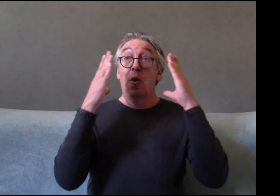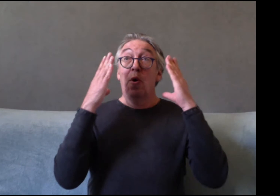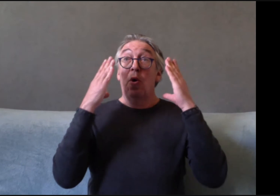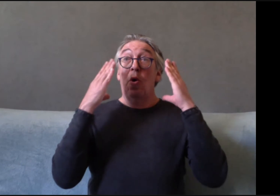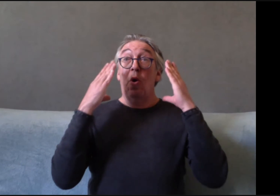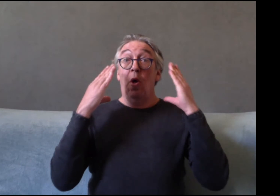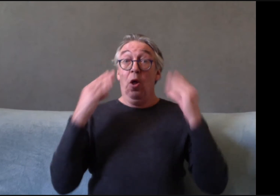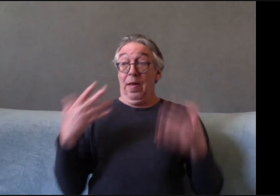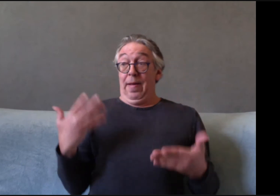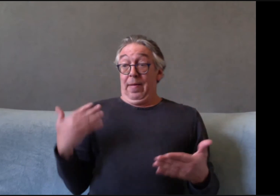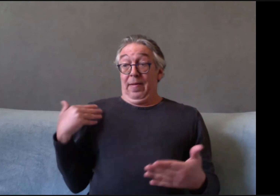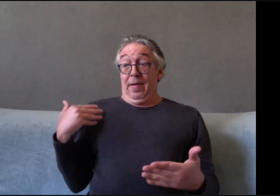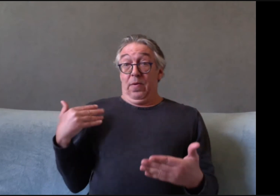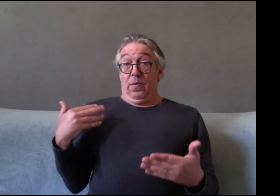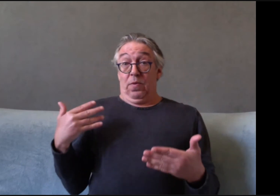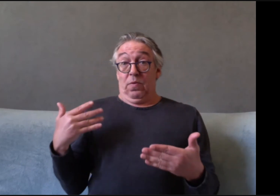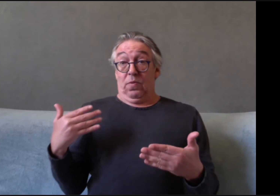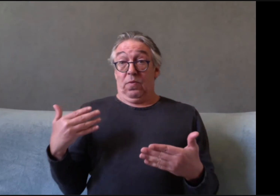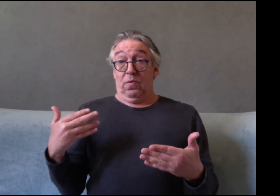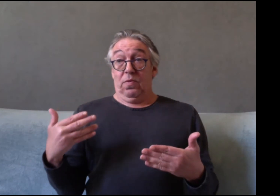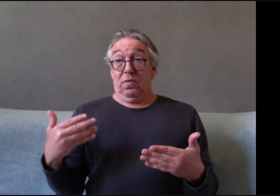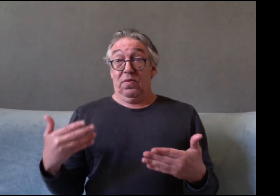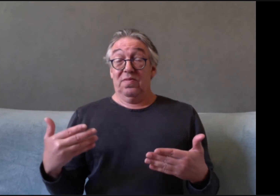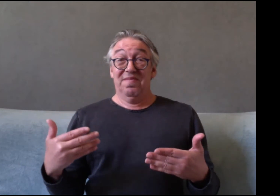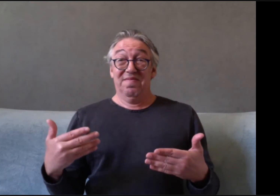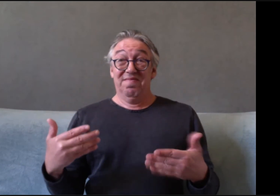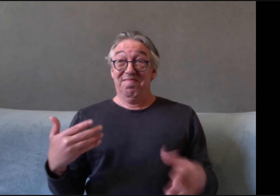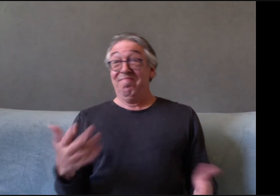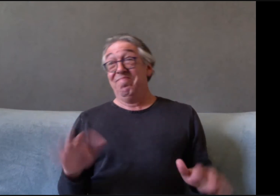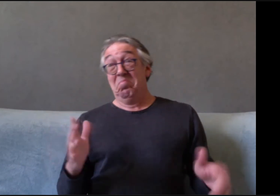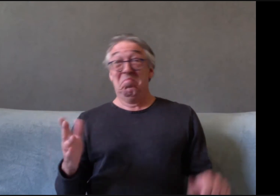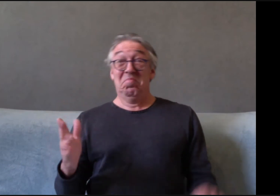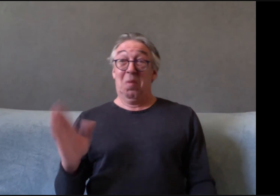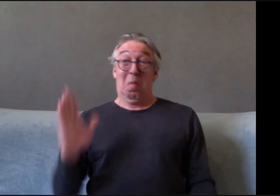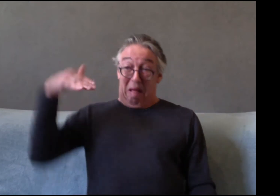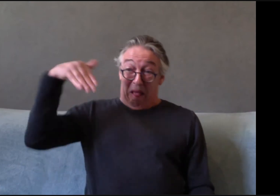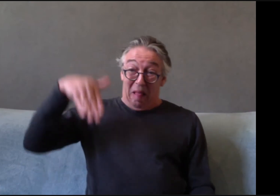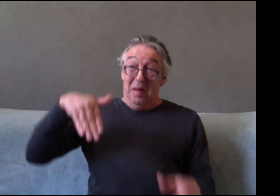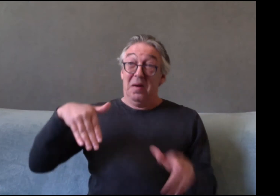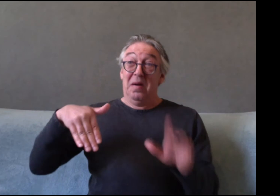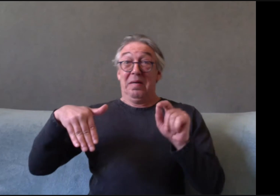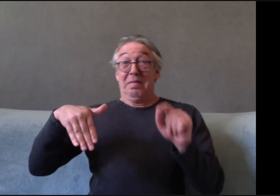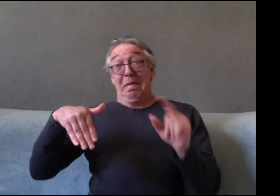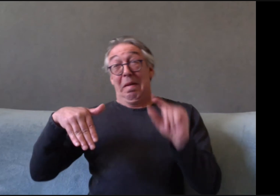There's improvements in the results of the lockdown, for now,